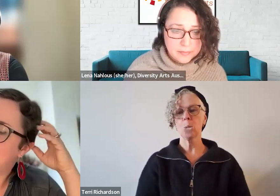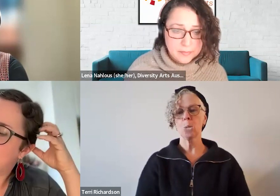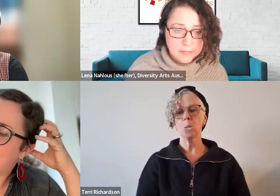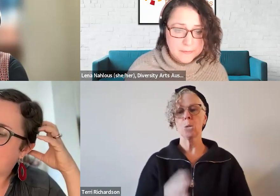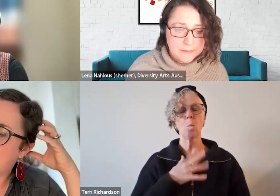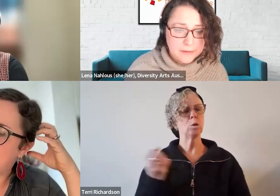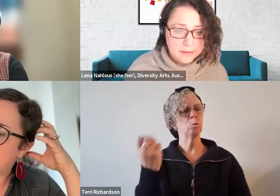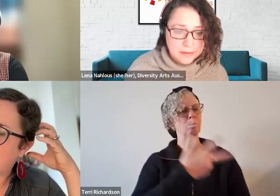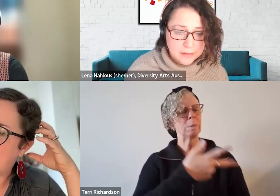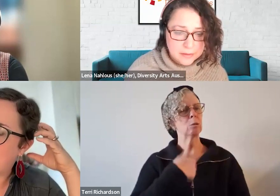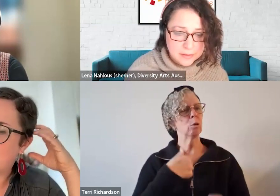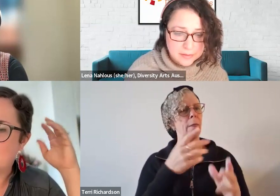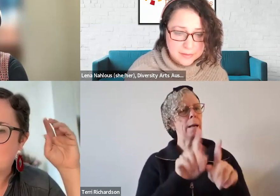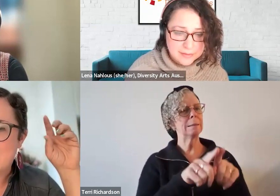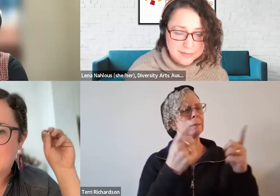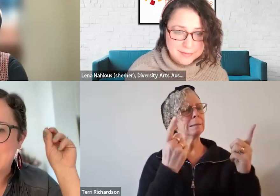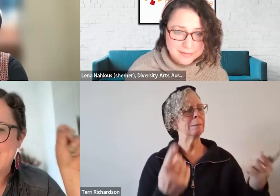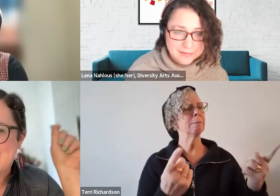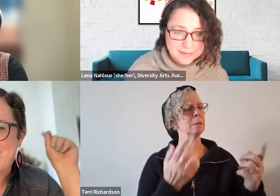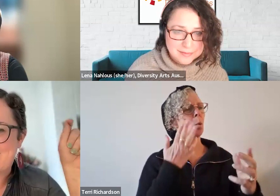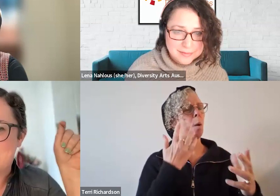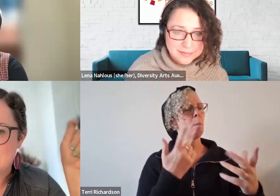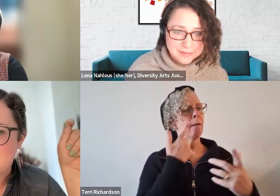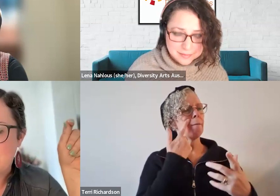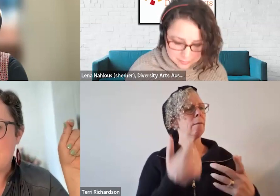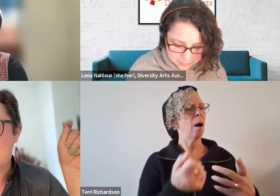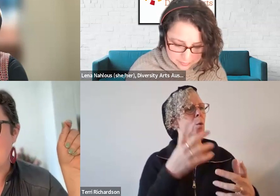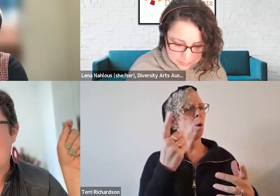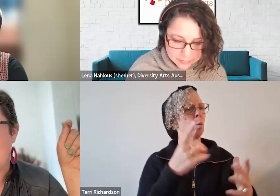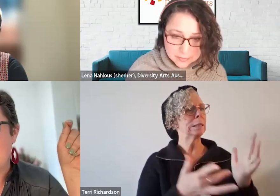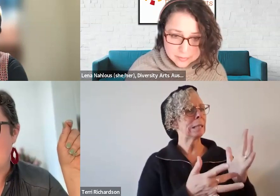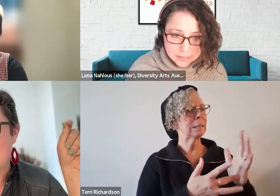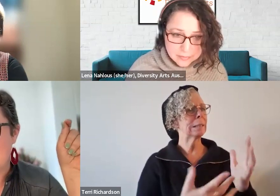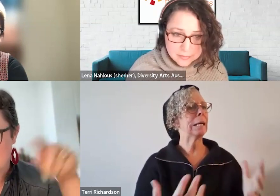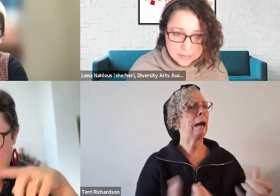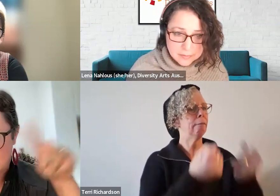we can find when we work out what we technically have to do and the difference between that